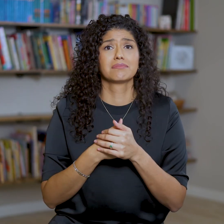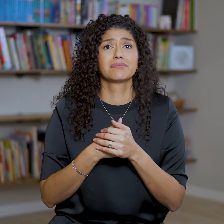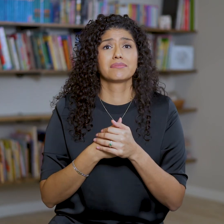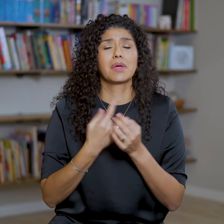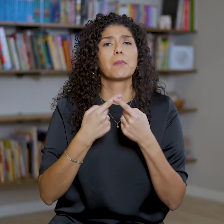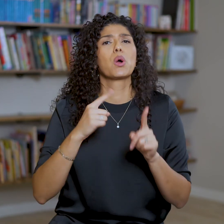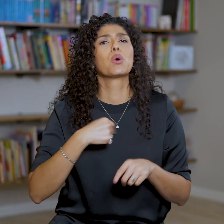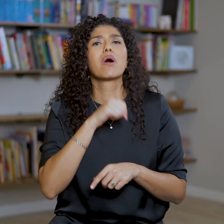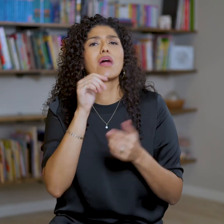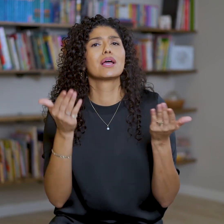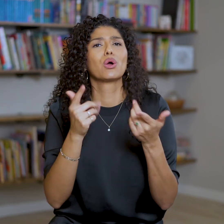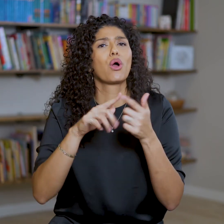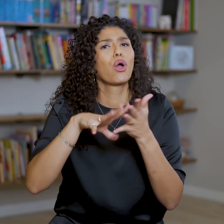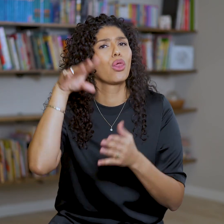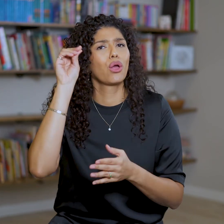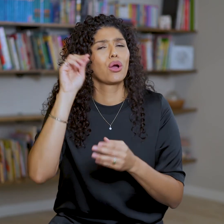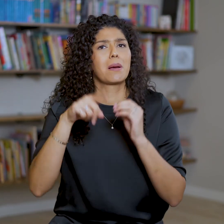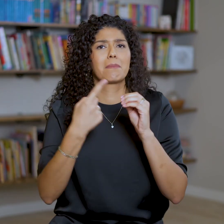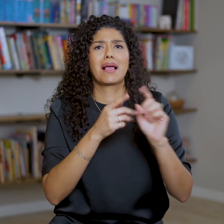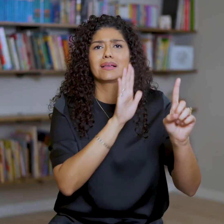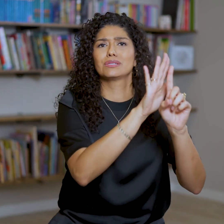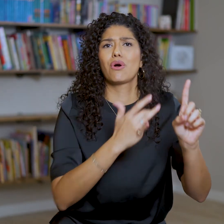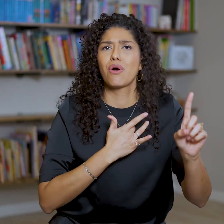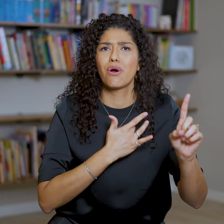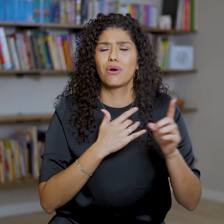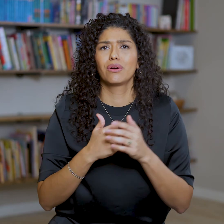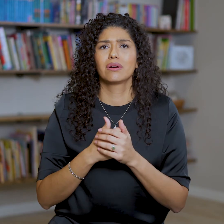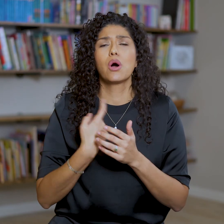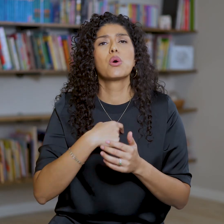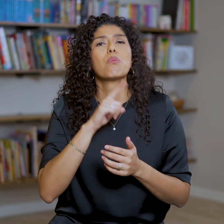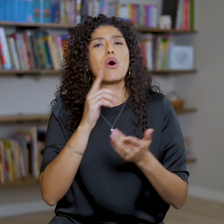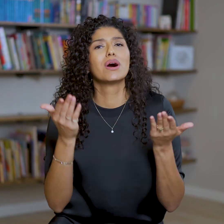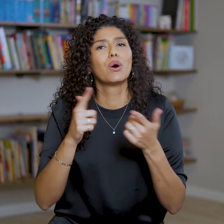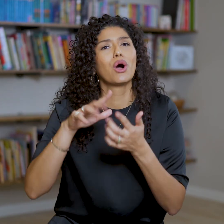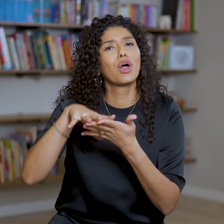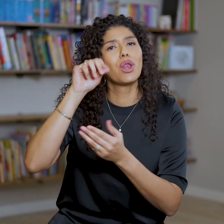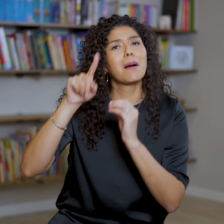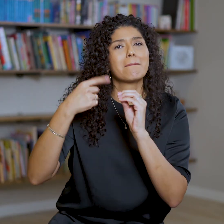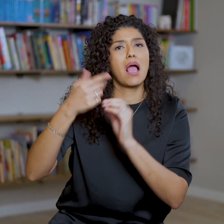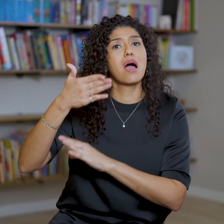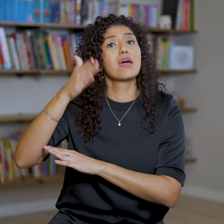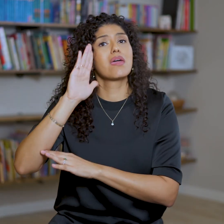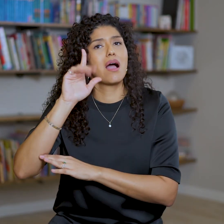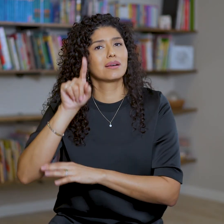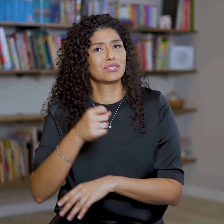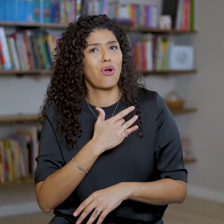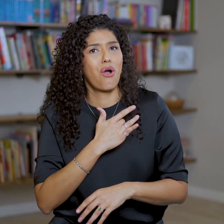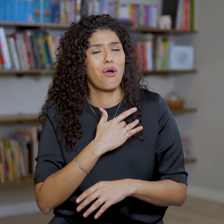But we’re not here to learn about Solomon’s heart— we’re here to learn about God’s heart.